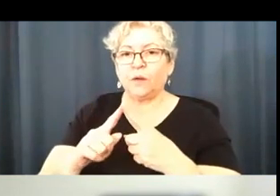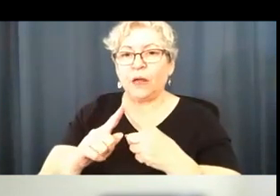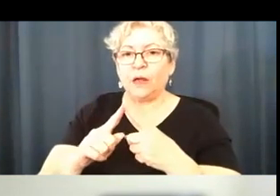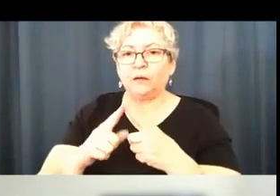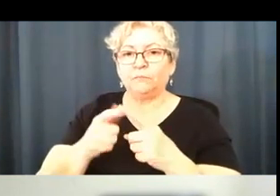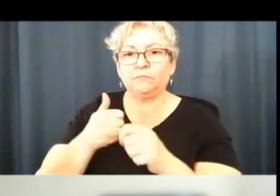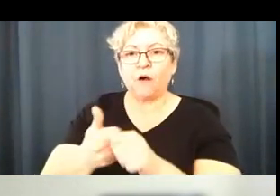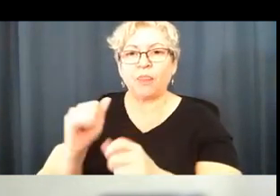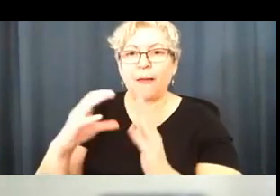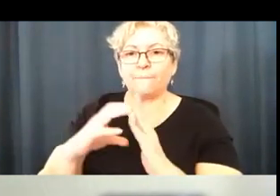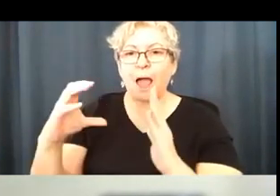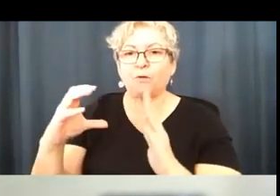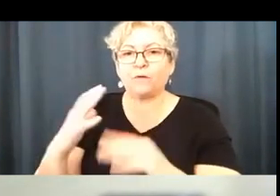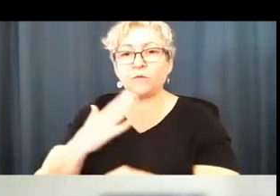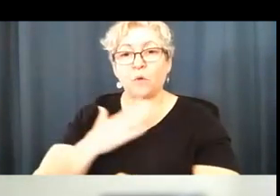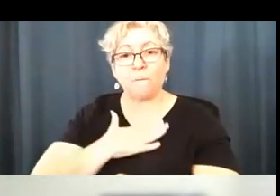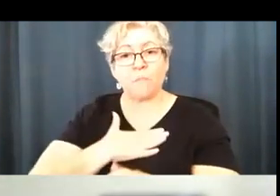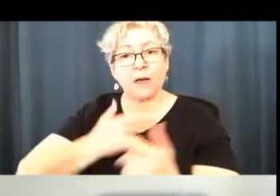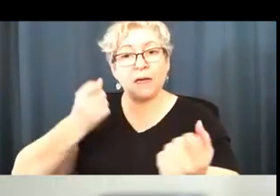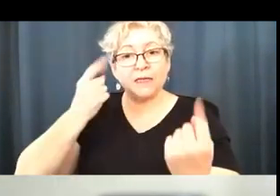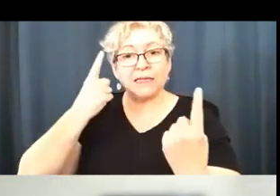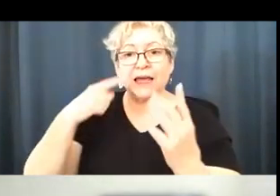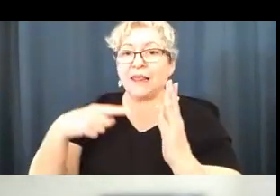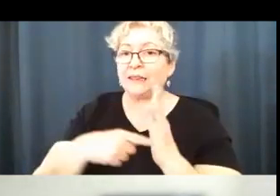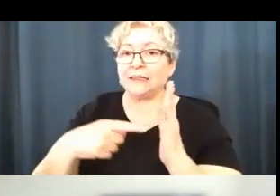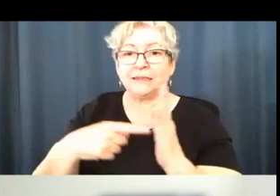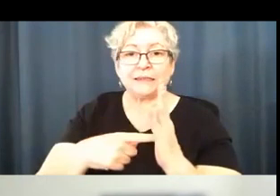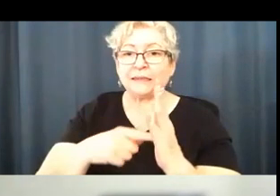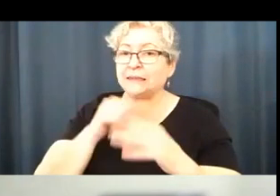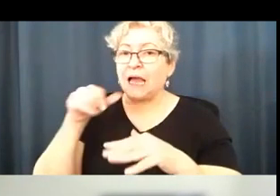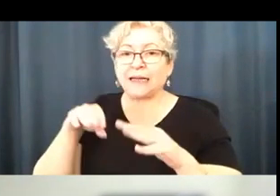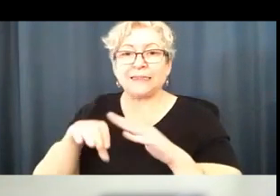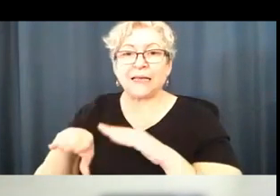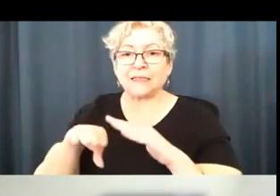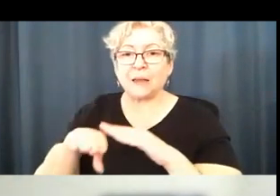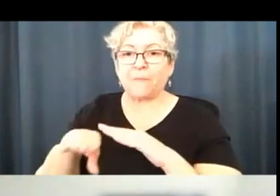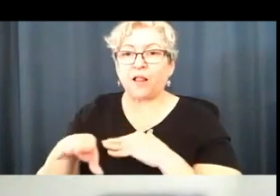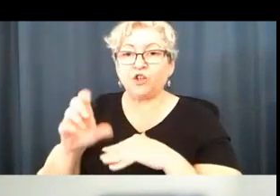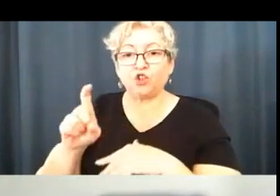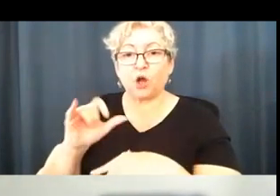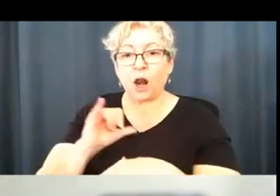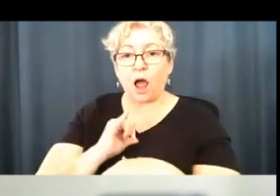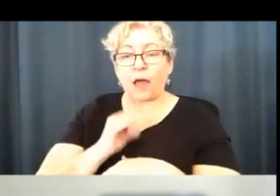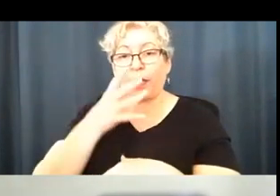It is my understanding that this is not accessible. Should I ignore the warnings